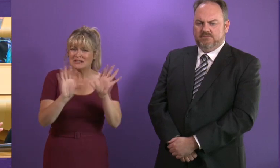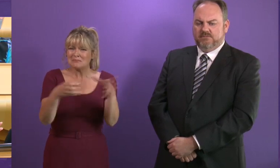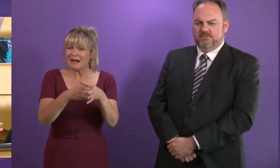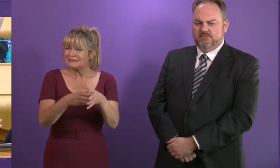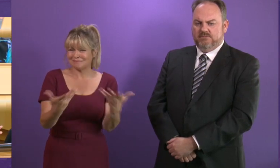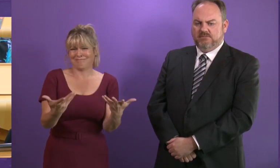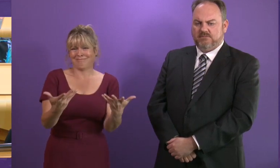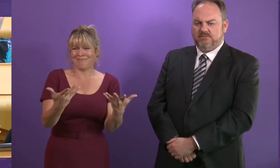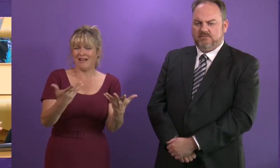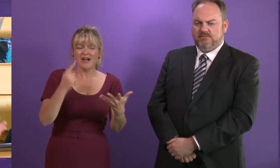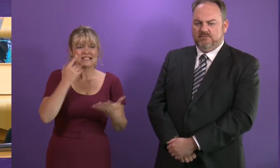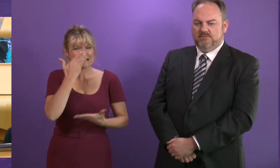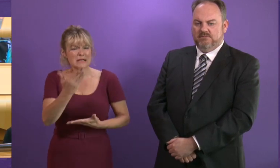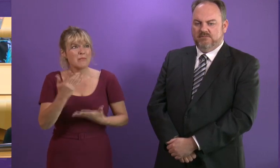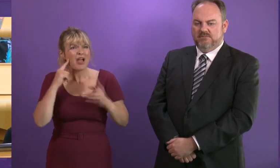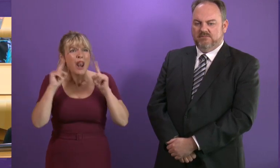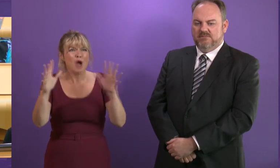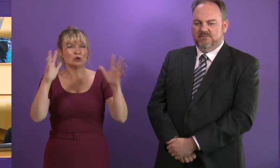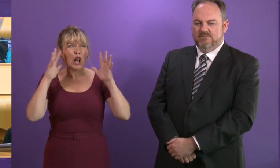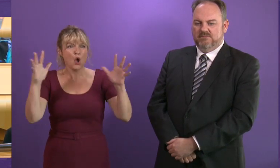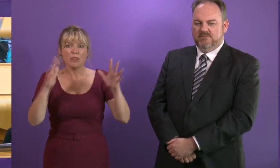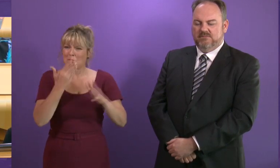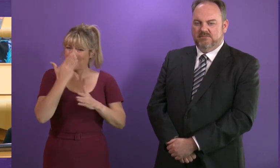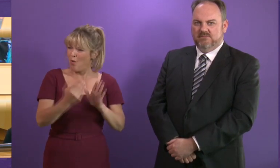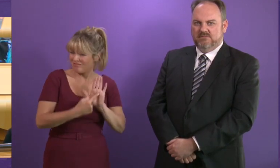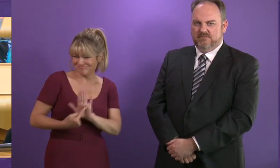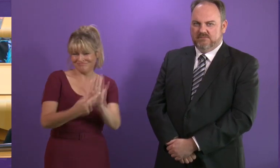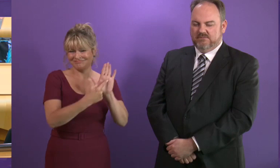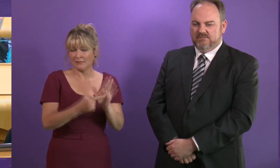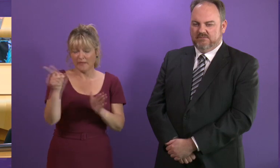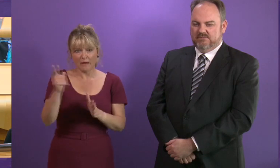that the louder they get, the more obvious it is how panicked they are. The big question